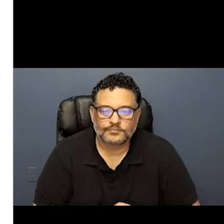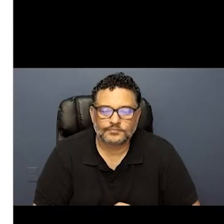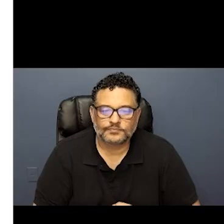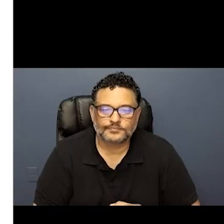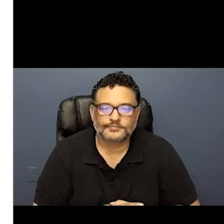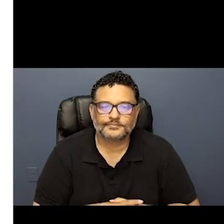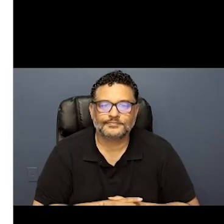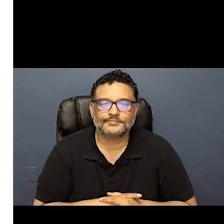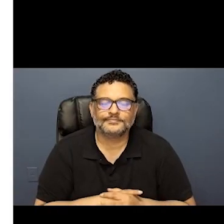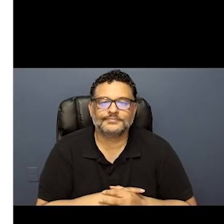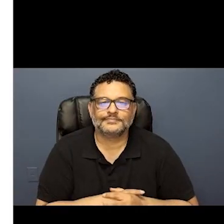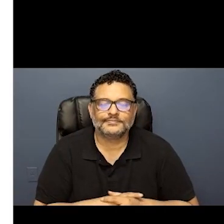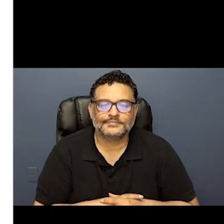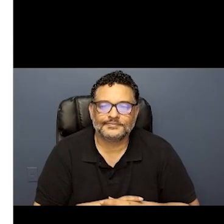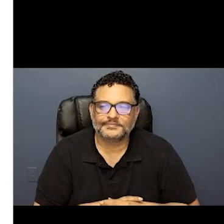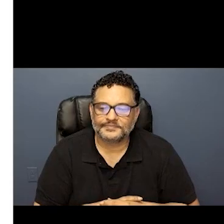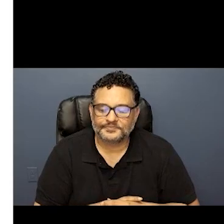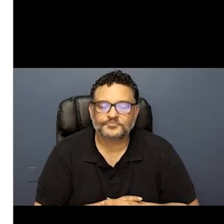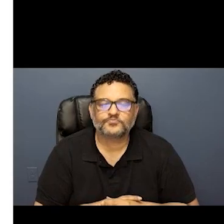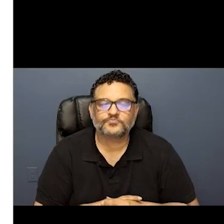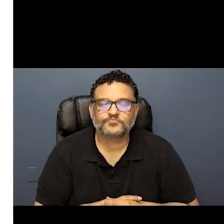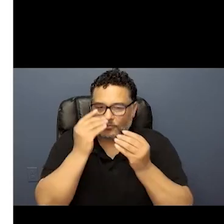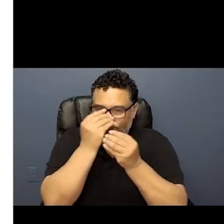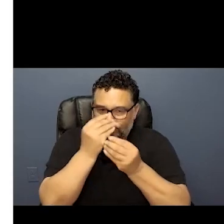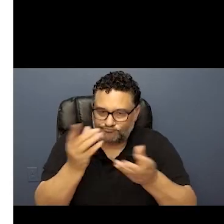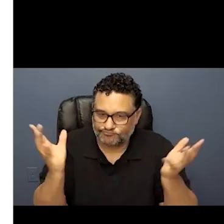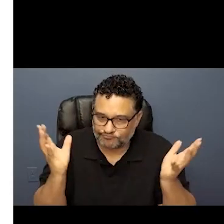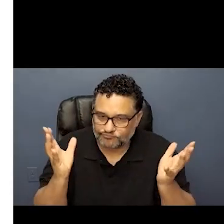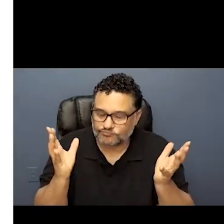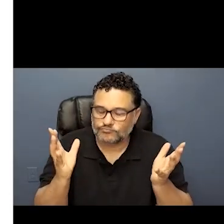[Disclaimer] The contents of